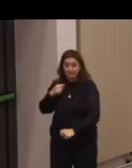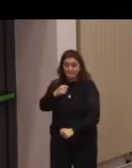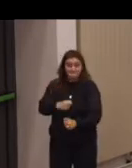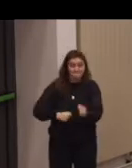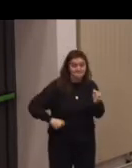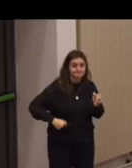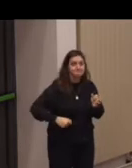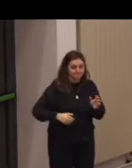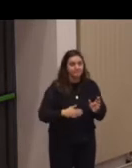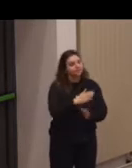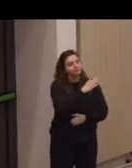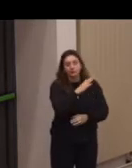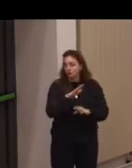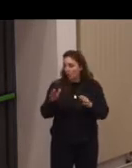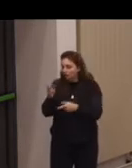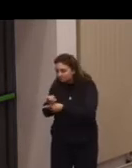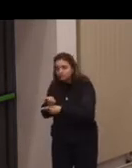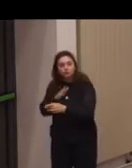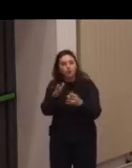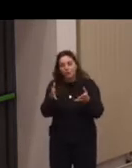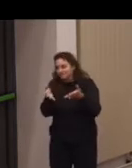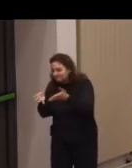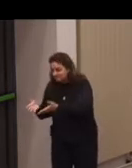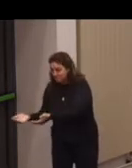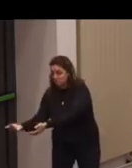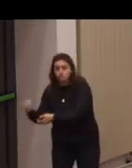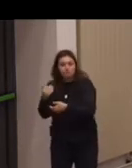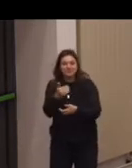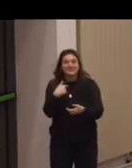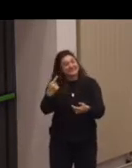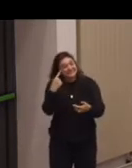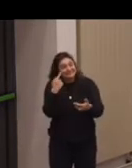basic of care. And we have seen this in a few different settings.